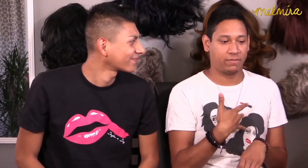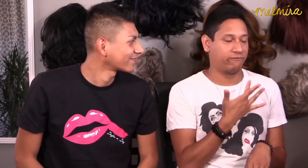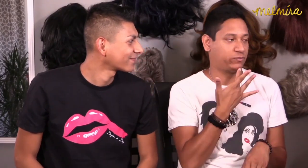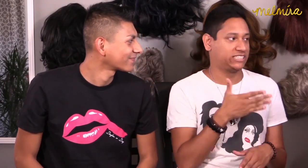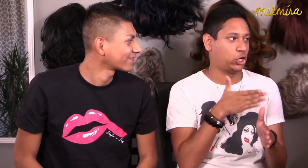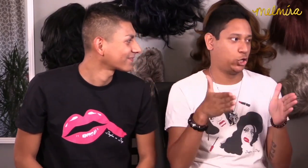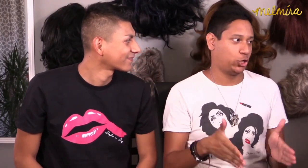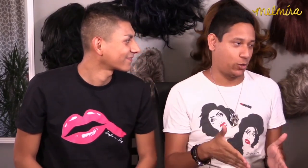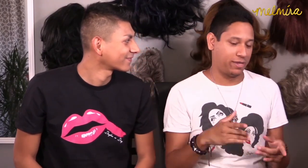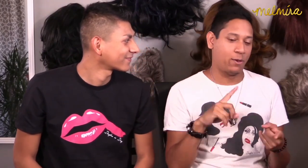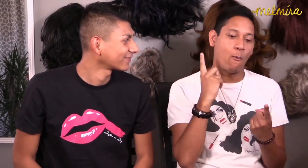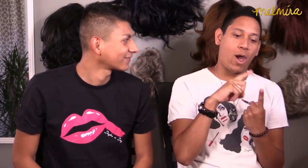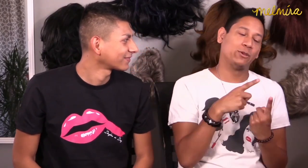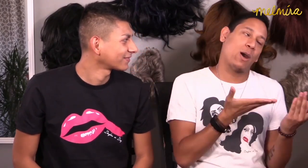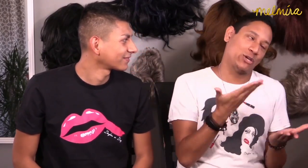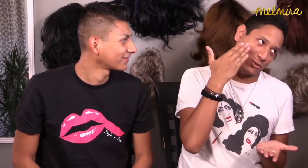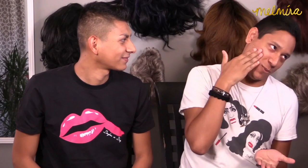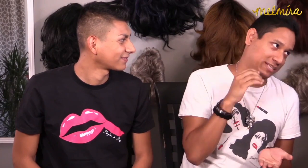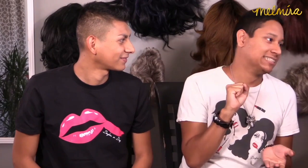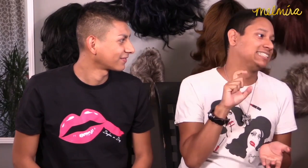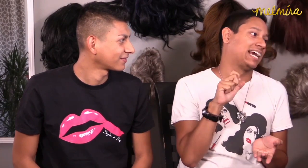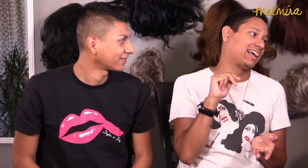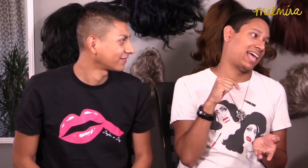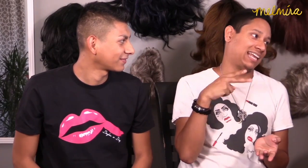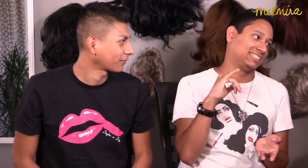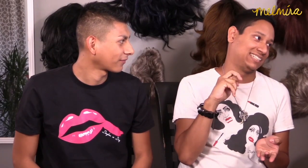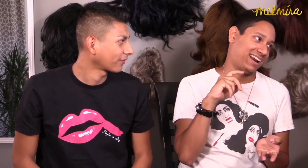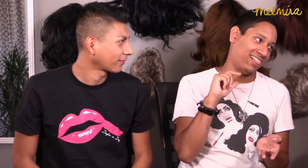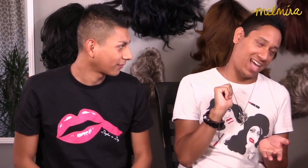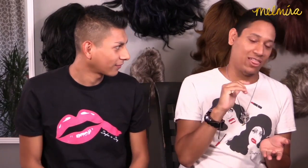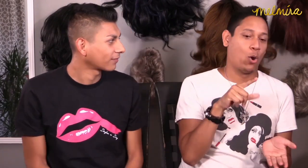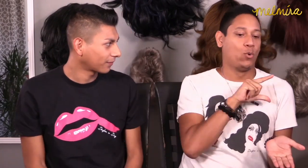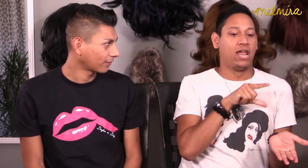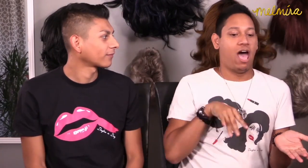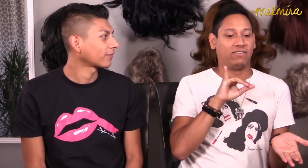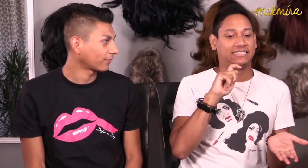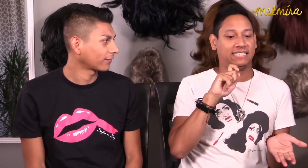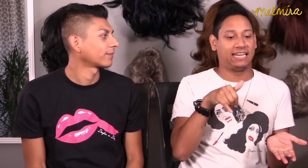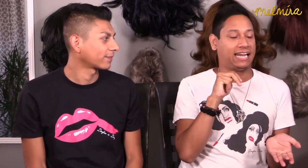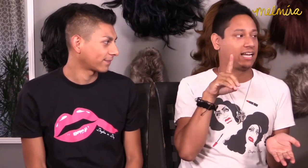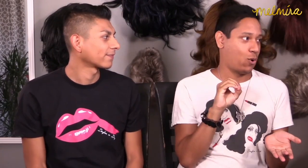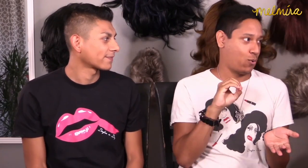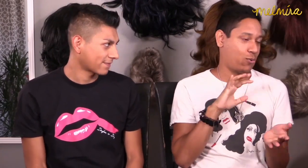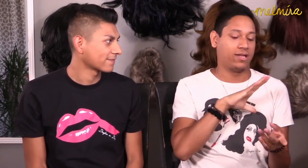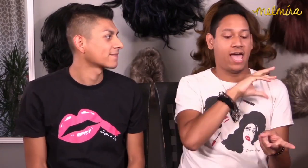For me, my name, after two of my favorite singers, one, you would probably know who, Selena Quintanilla, the Queen of